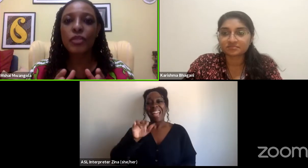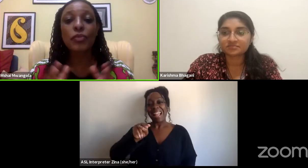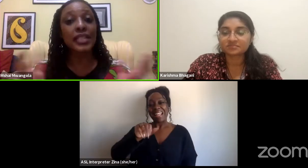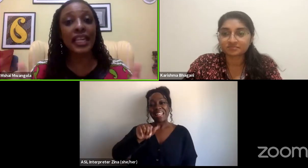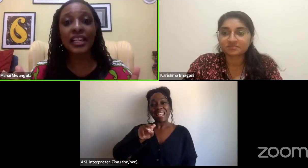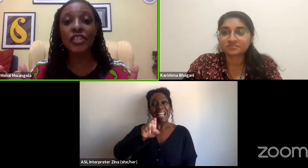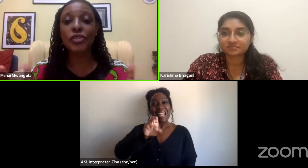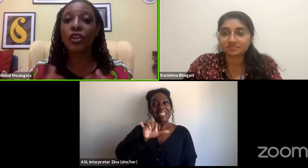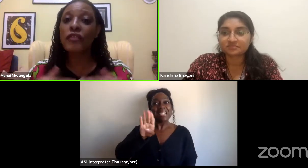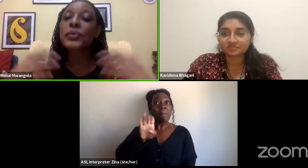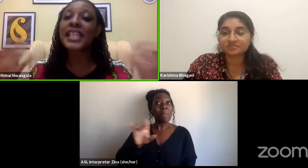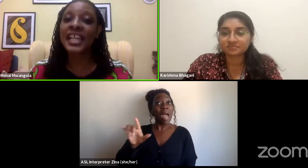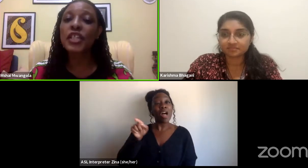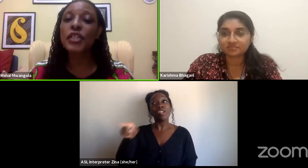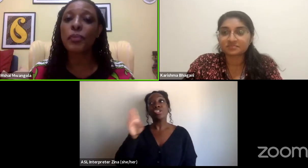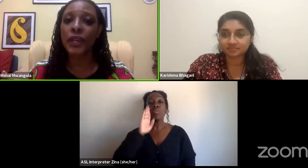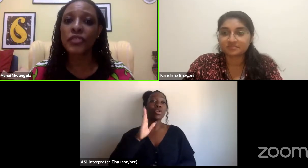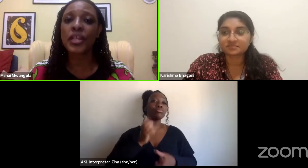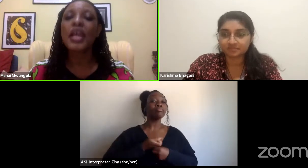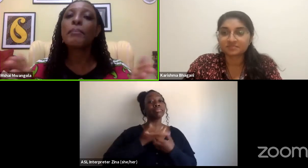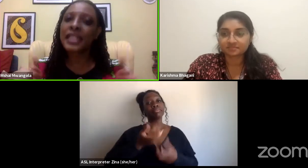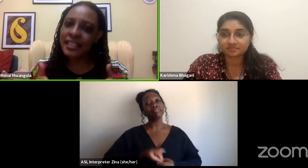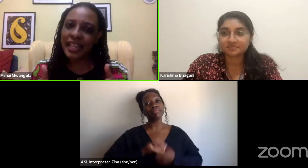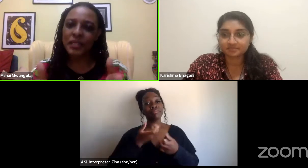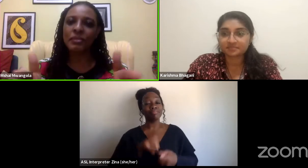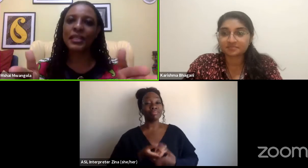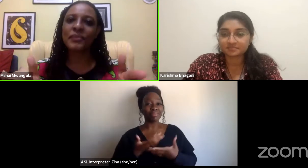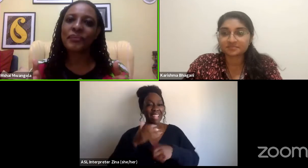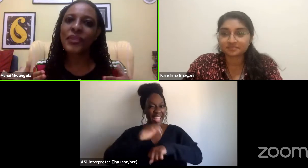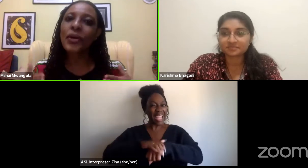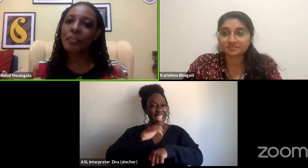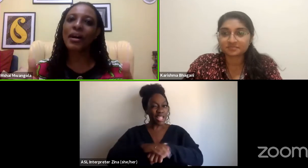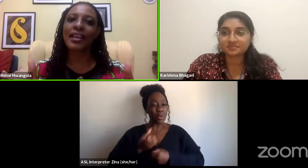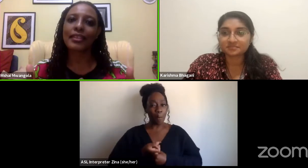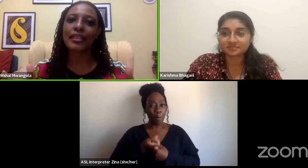She was English. So a lot of it was English poetry. But it set me on a path.